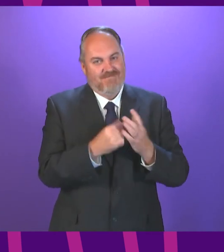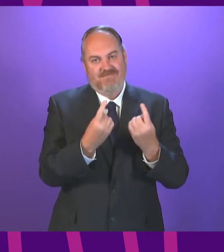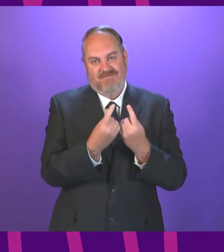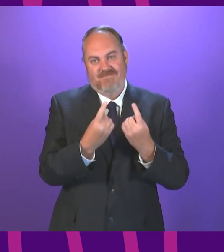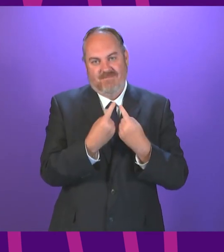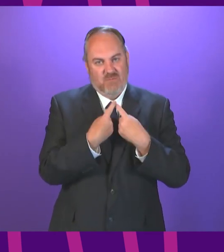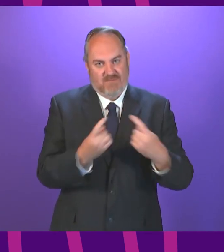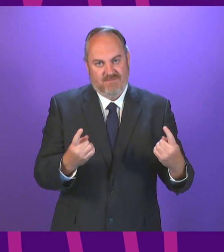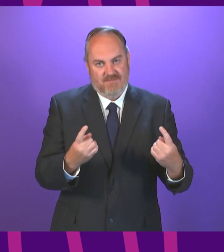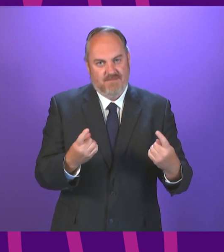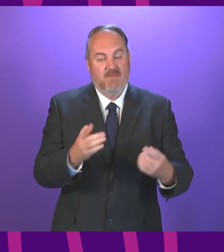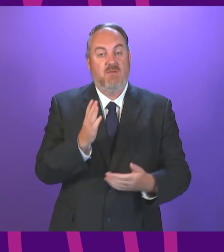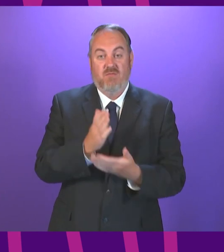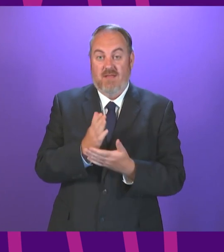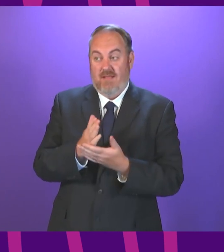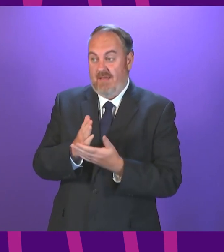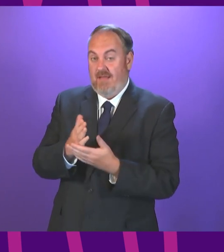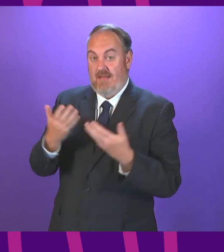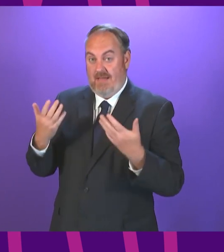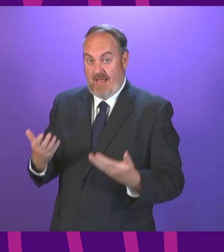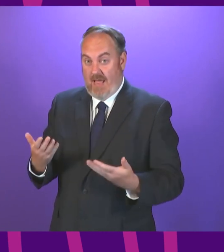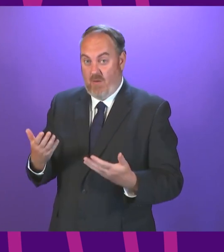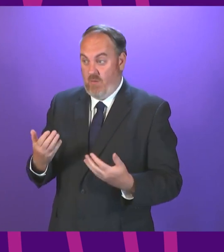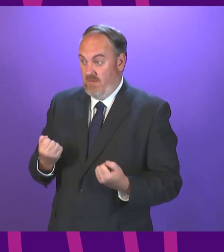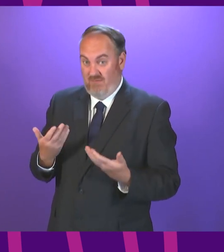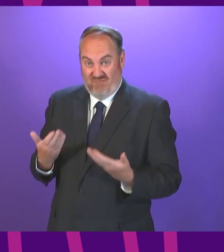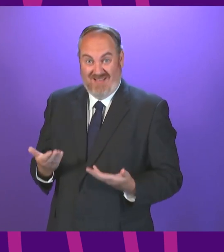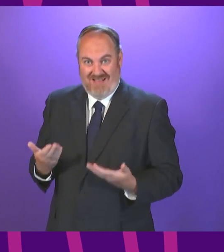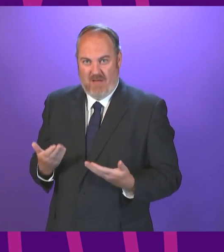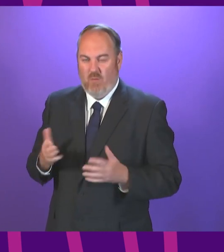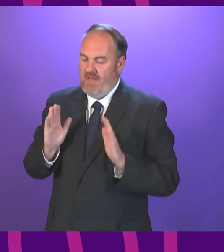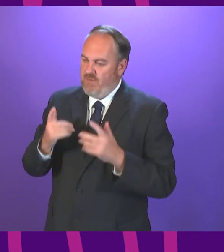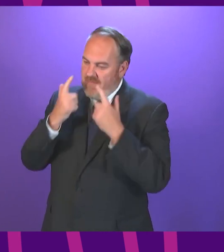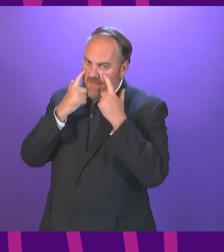I will emphasise that this is a time for continued caution—for Government to take